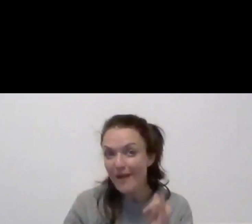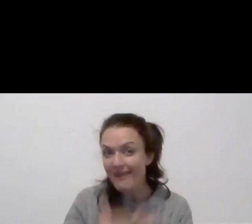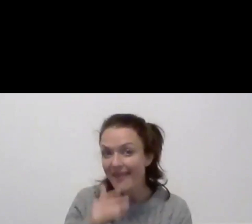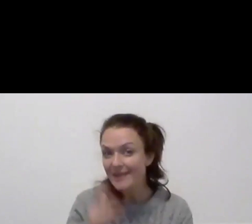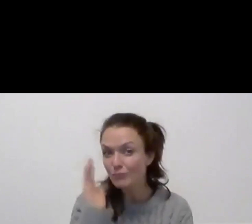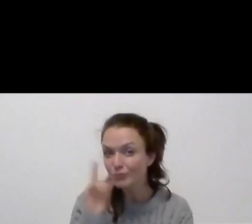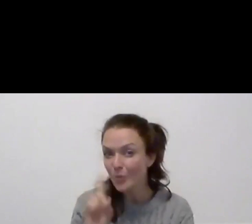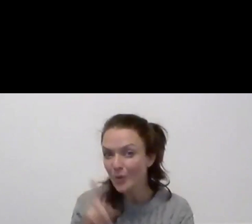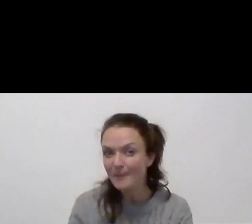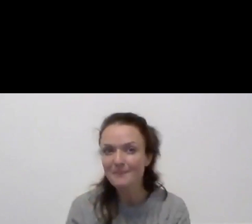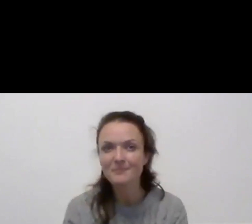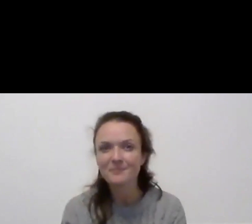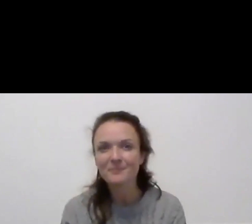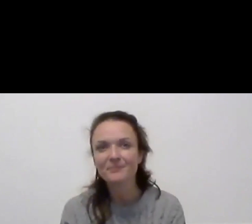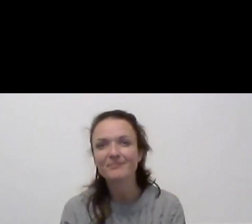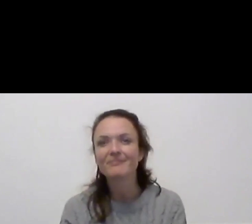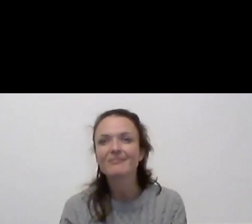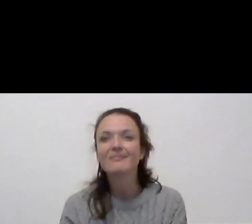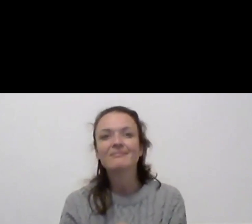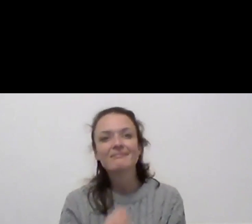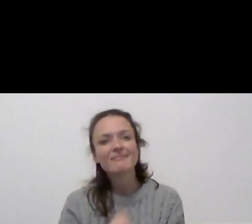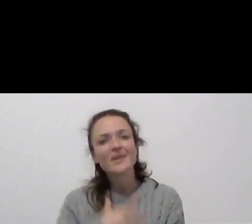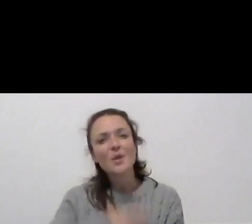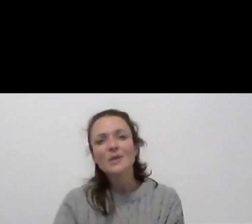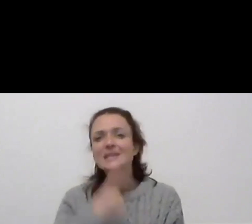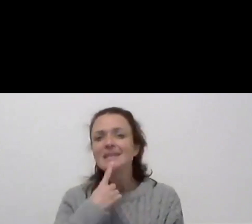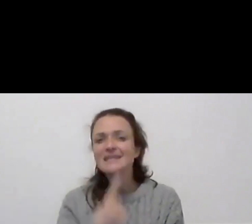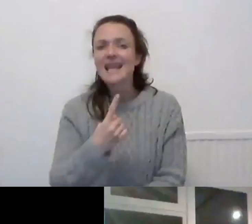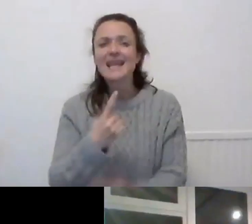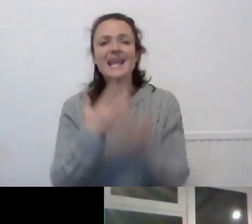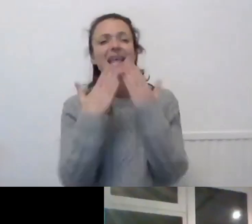is Thank you. Thank you for every single person that one has turned up this evening